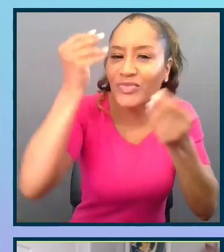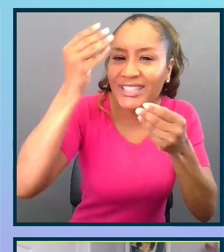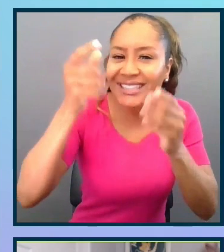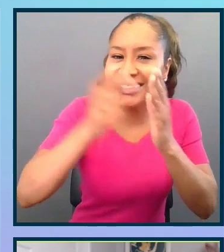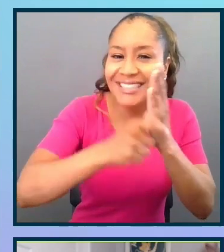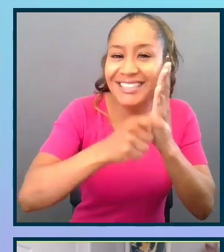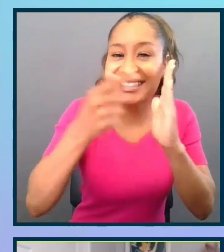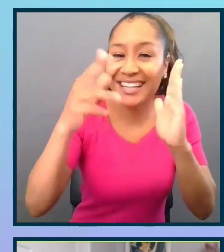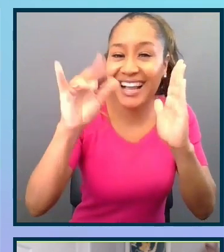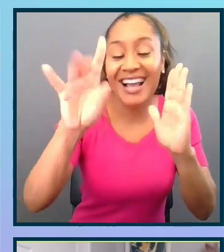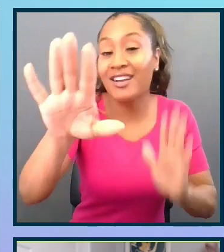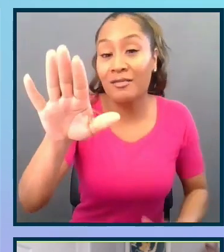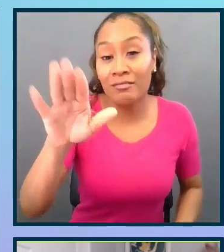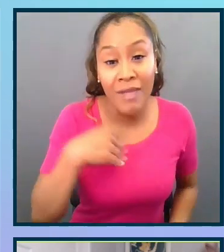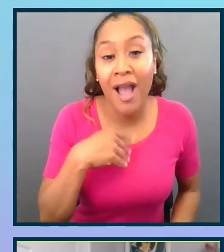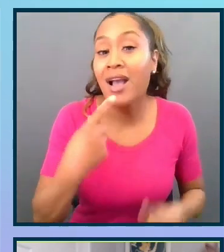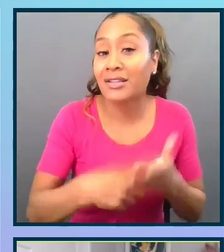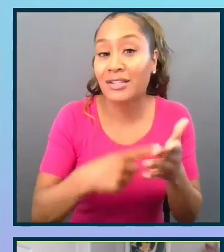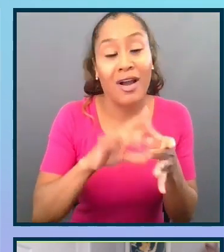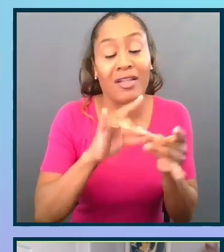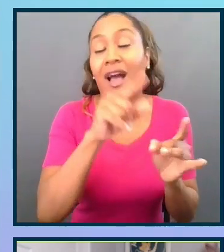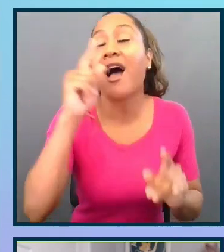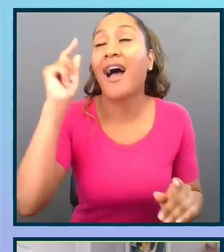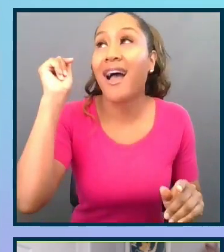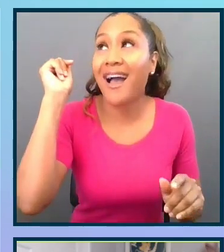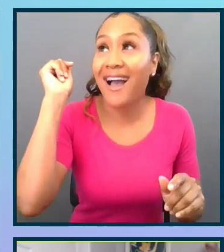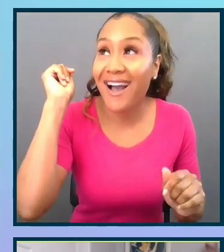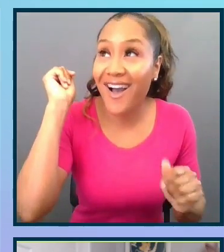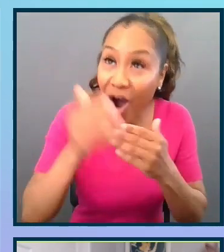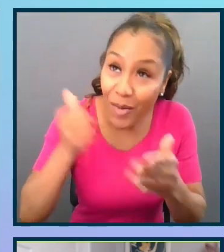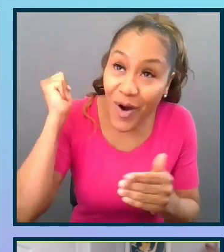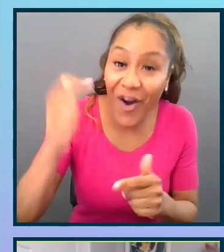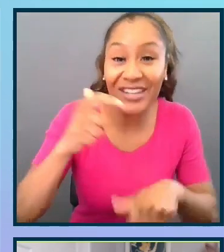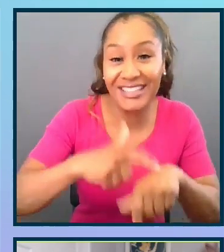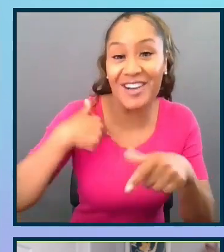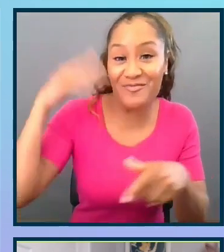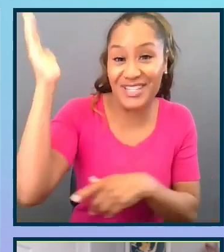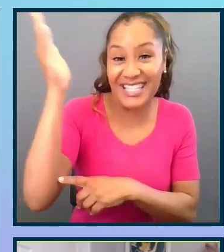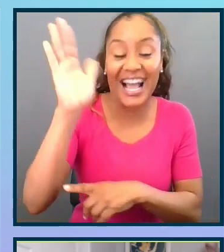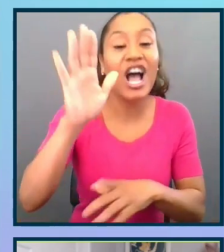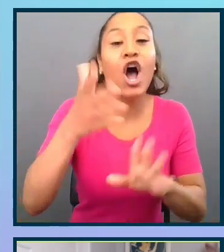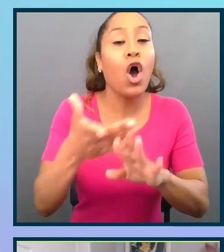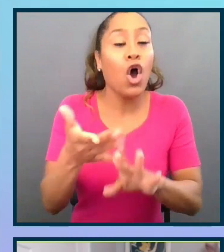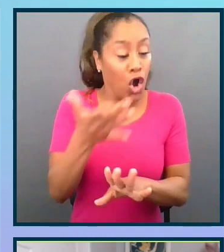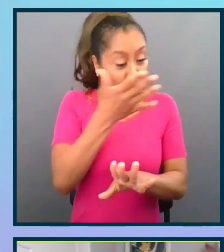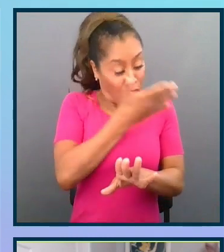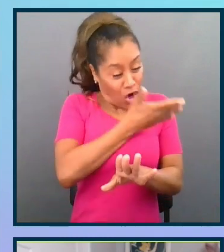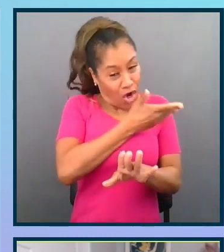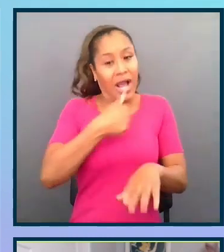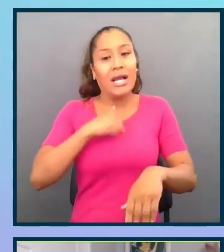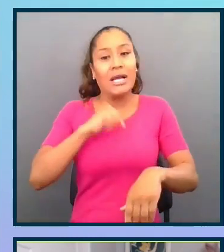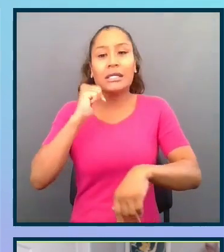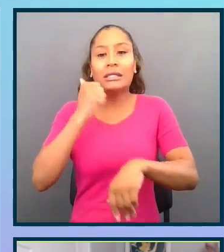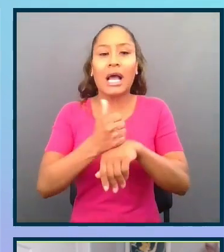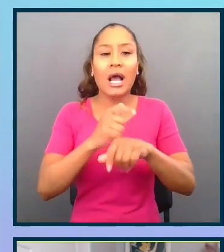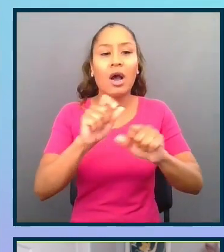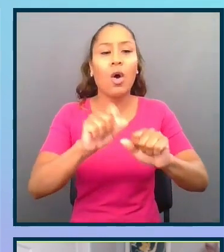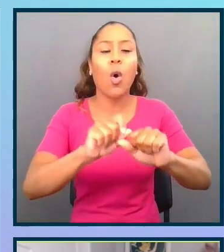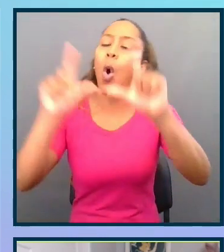almost every time I'm presenting on this subject. Earlier on, I had this open and I would look through my designs